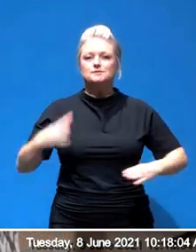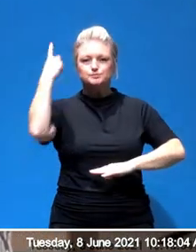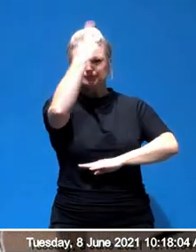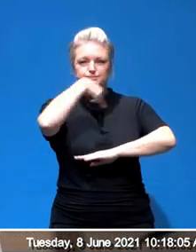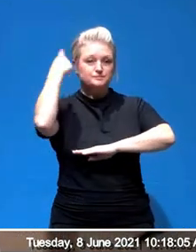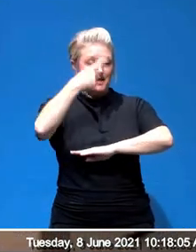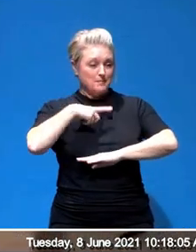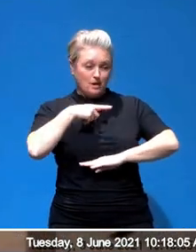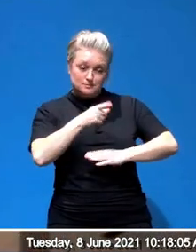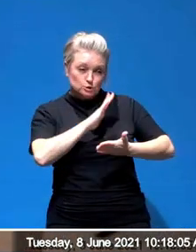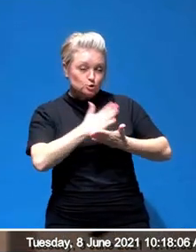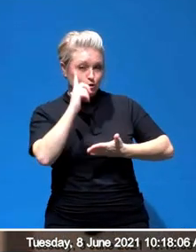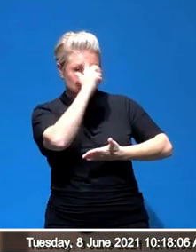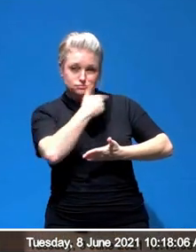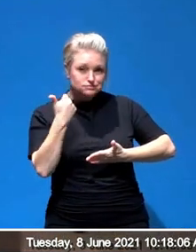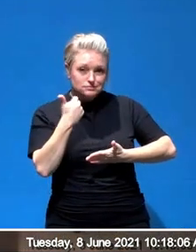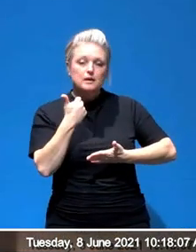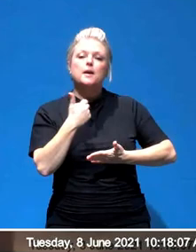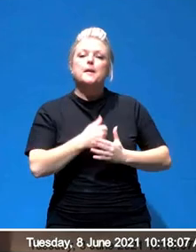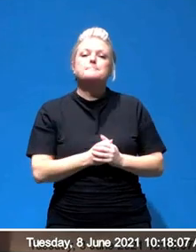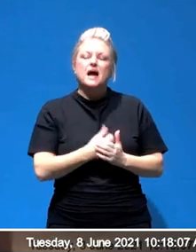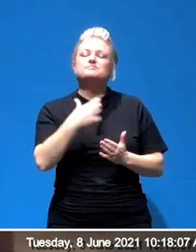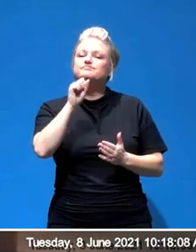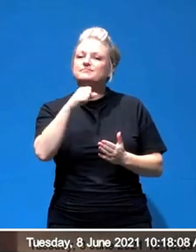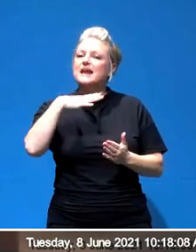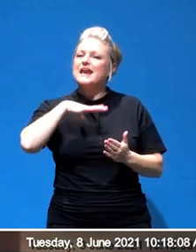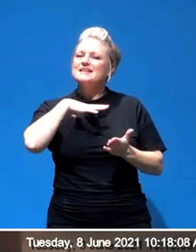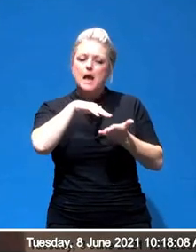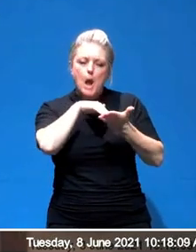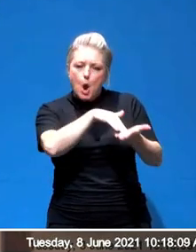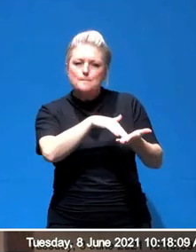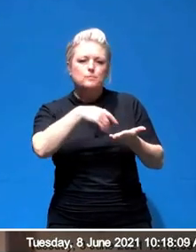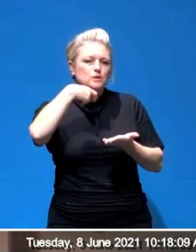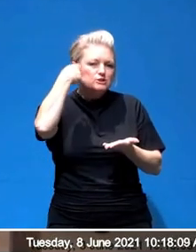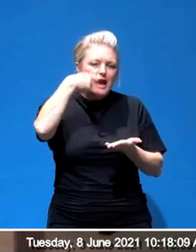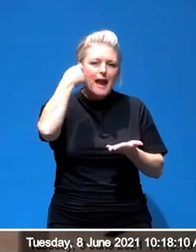but he does need assistance with shaving. Even if he didn't have a beard, he would need assistance